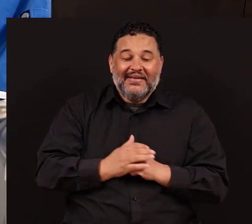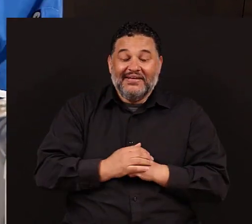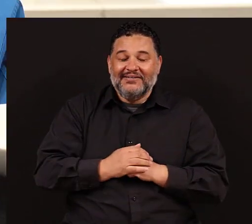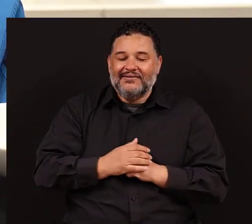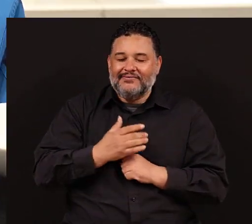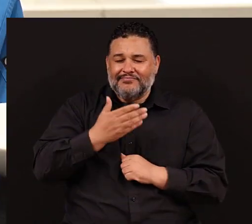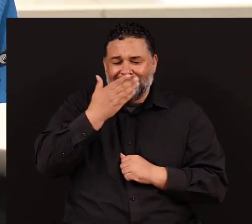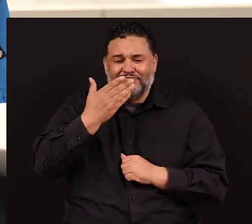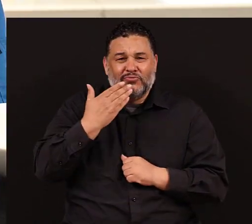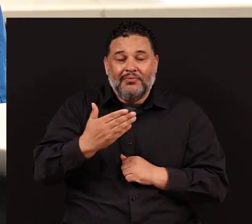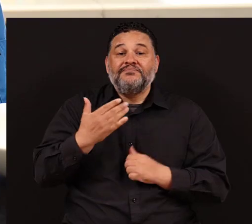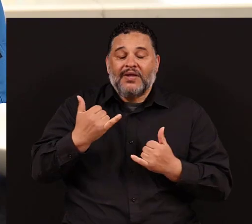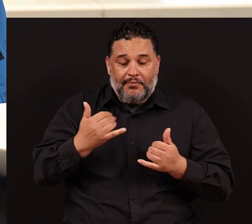We're going to put 'em in the bowl.